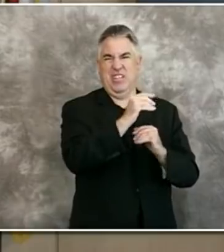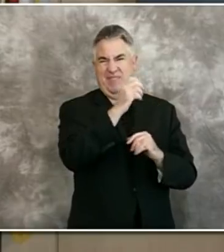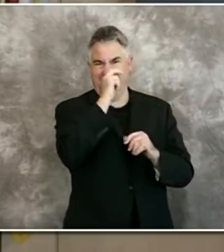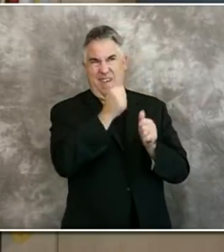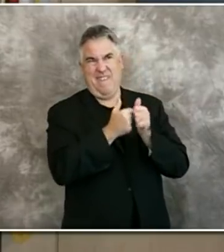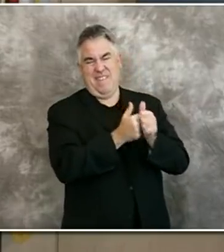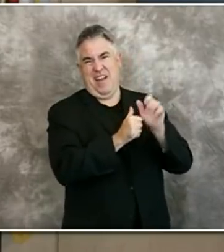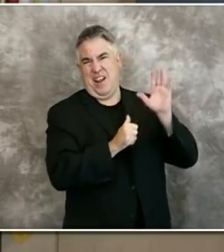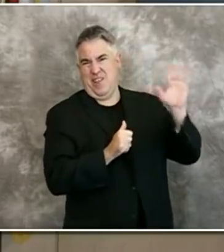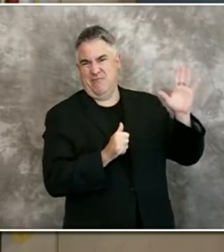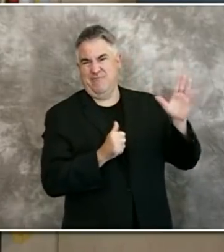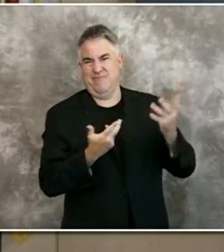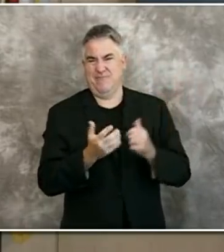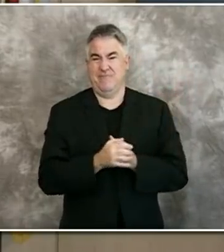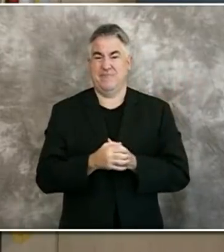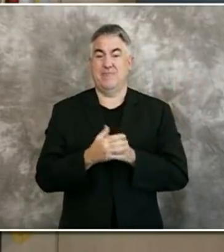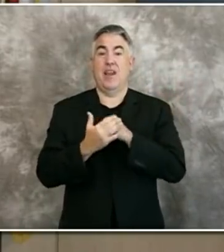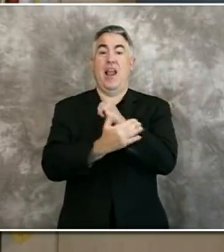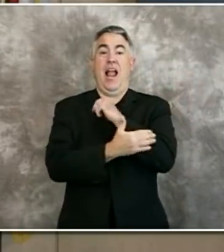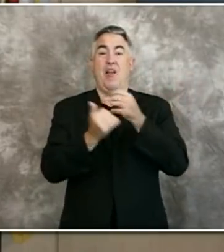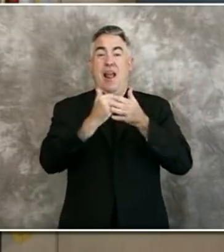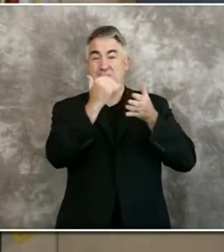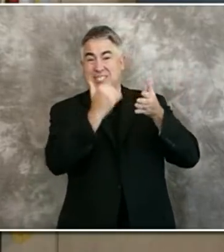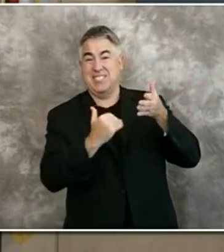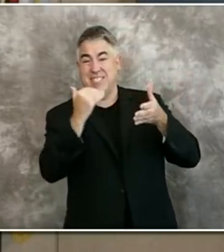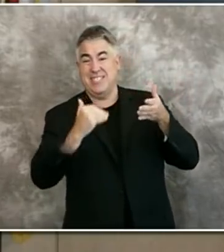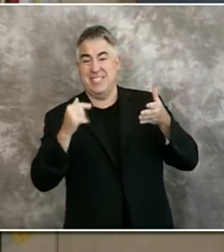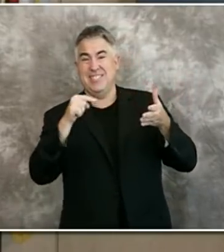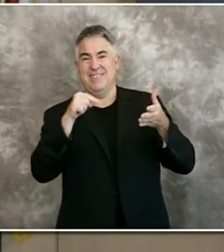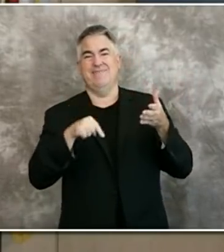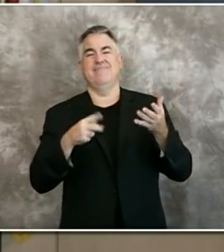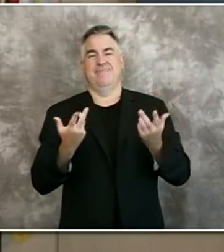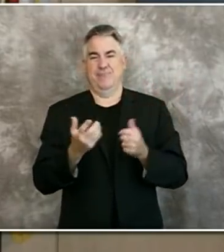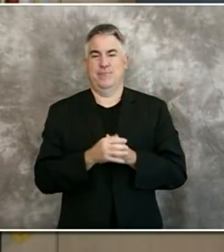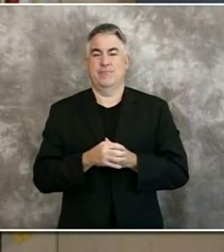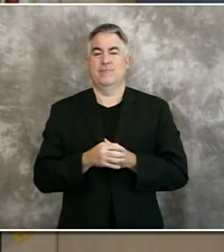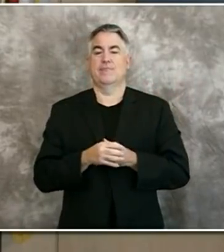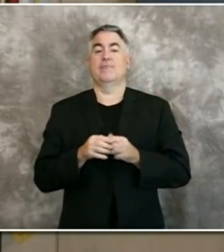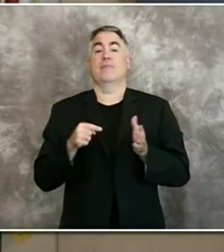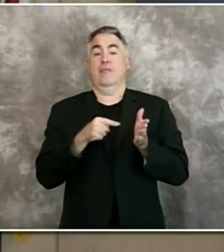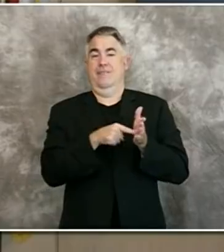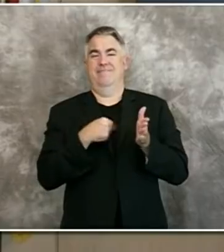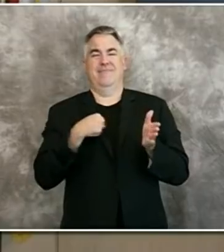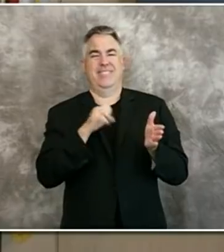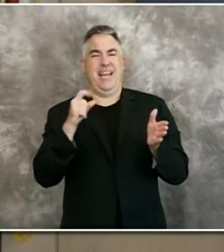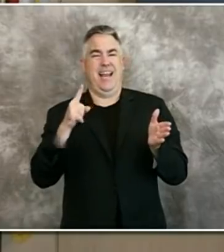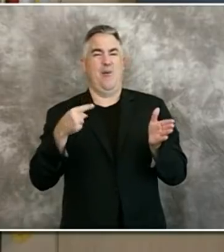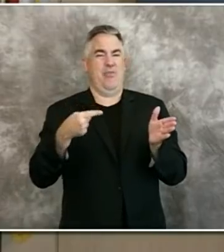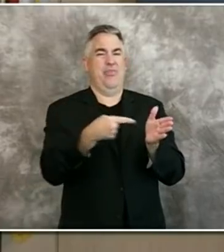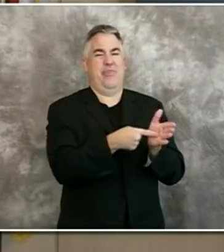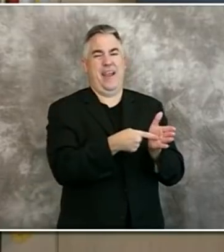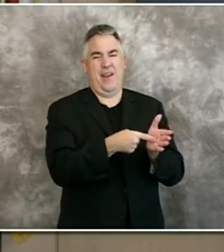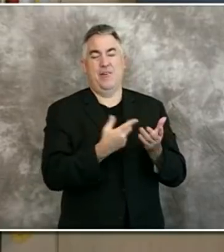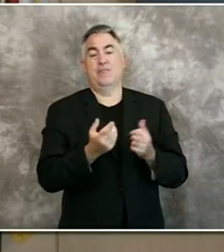COULD LEAD TO THE RETURN OF SOME OF THE RESTRICTIONS THAT WE'VE HAD IN THE PAST. COUNTIES PLACED ON THAT WATCH